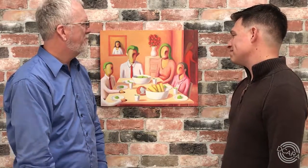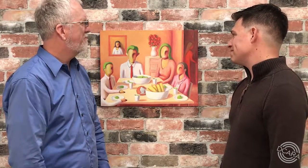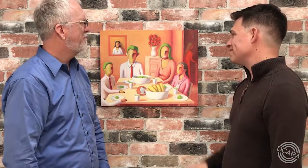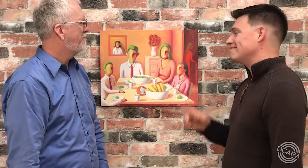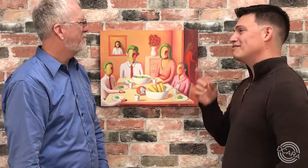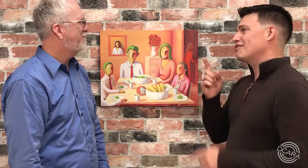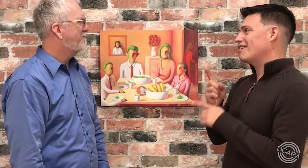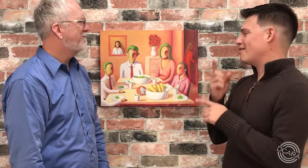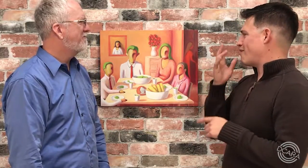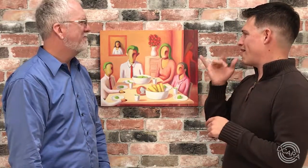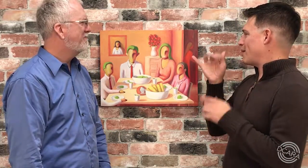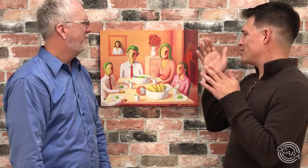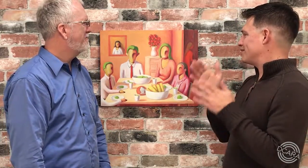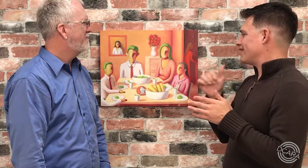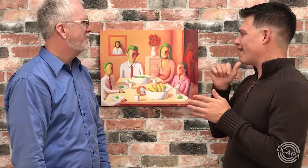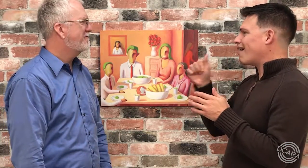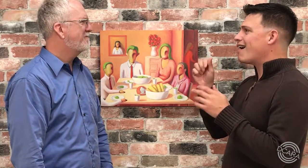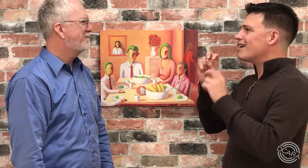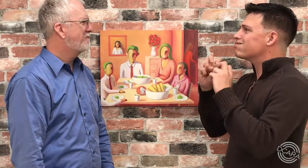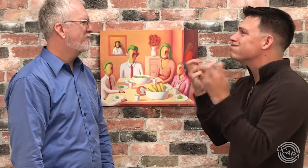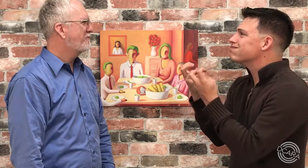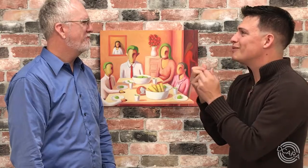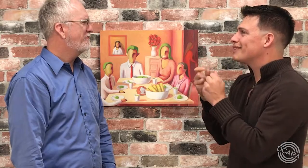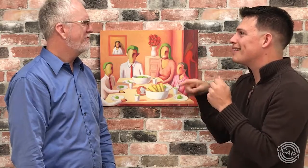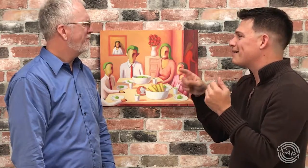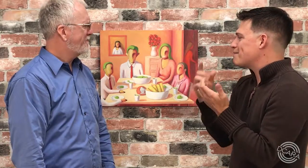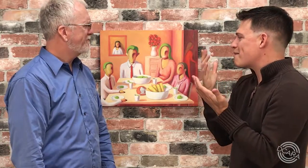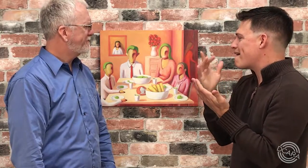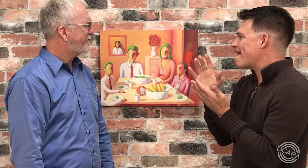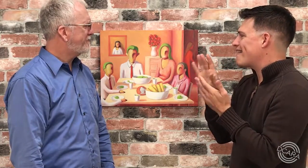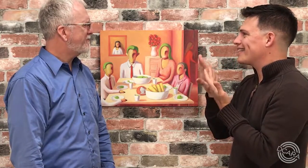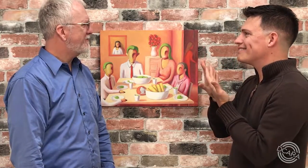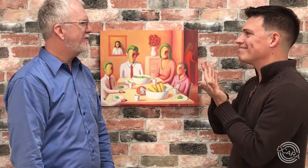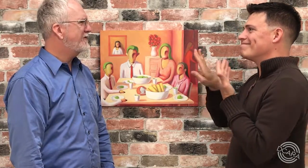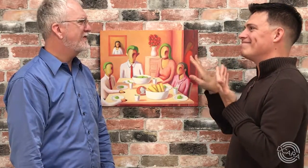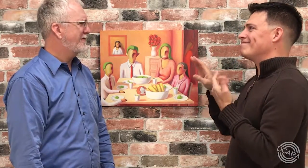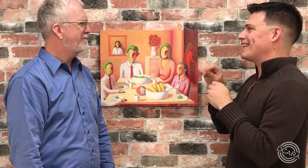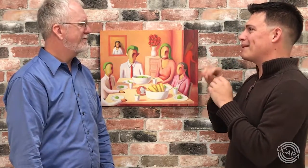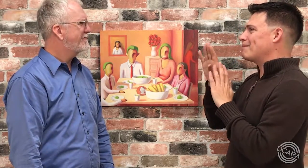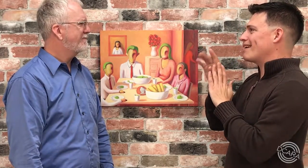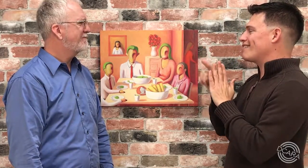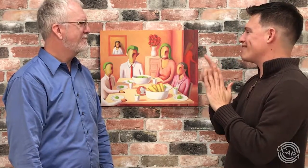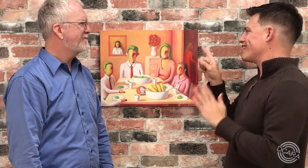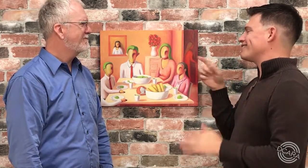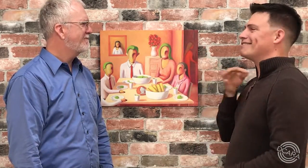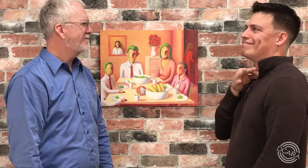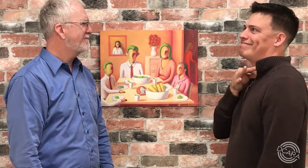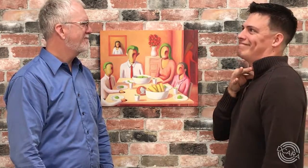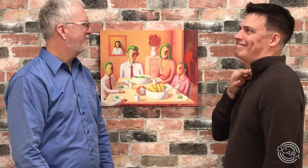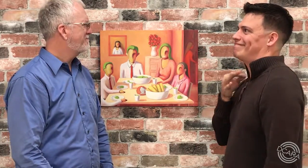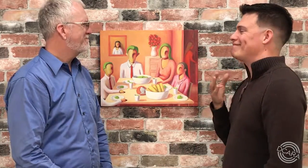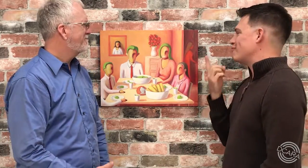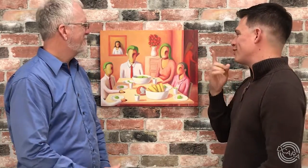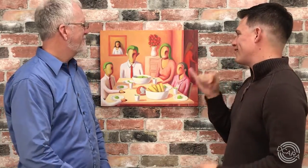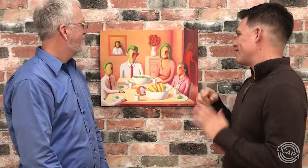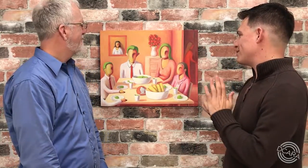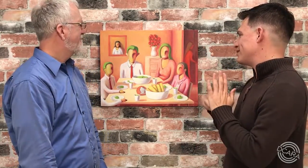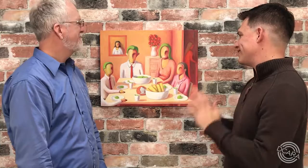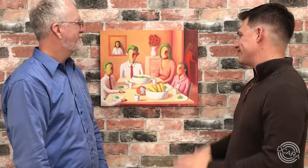Brian: Right. Why is that person not seated with them? Why are they separate and in the background? I am curious what that represents.